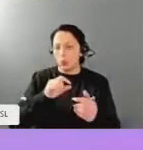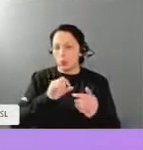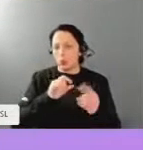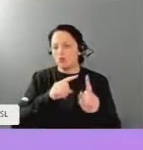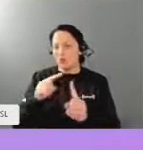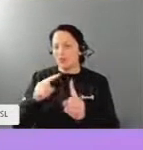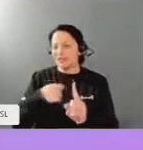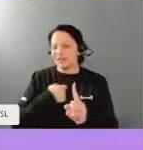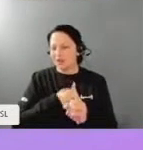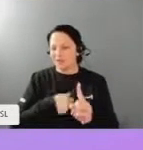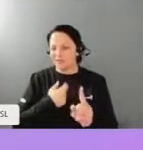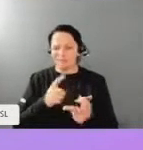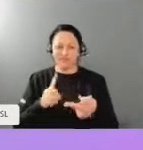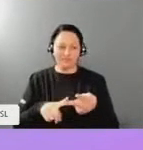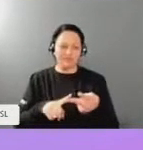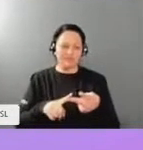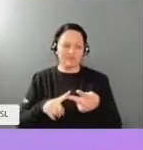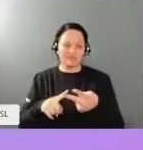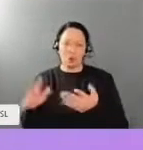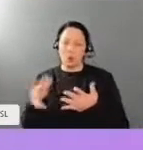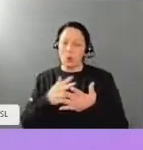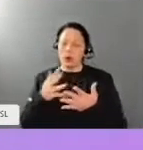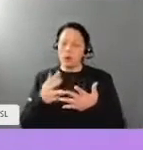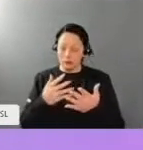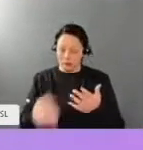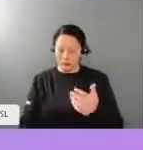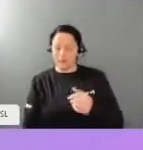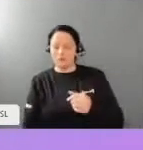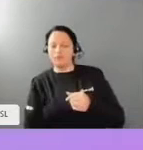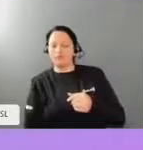tally up the points. Every time you said never, you get